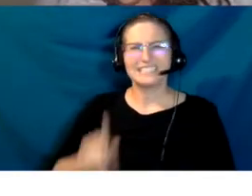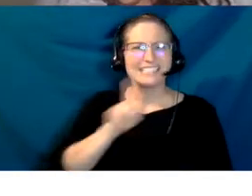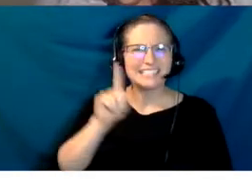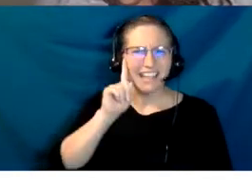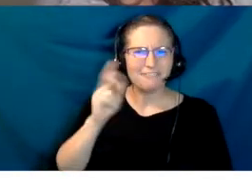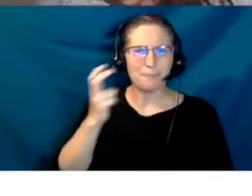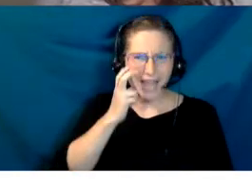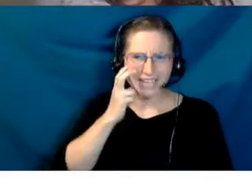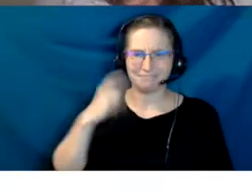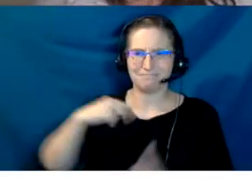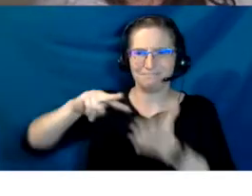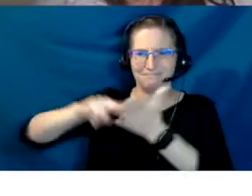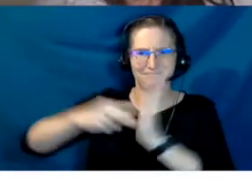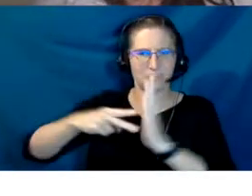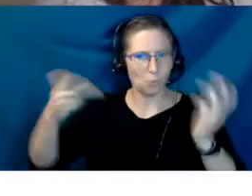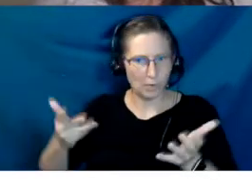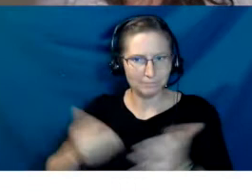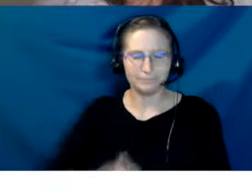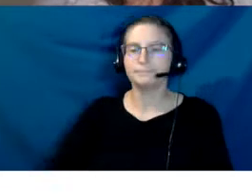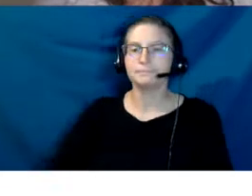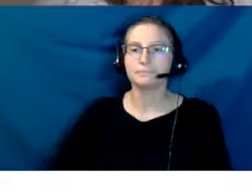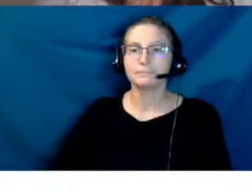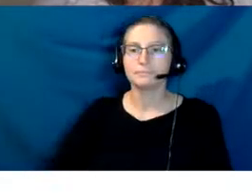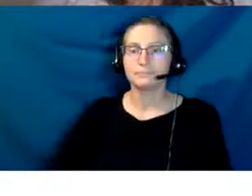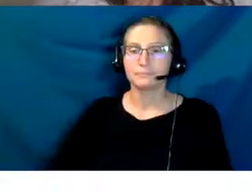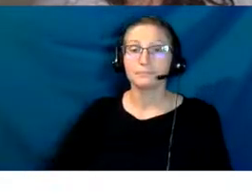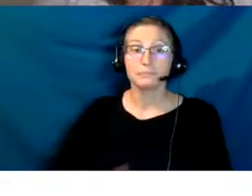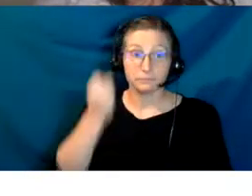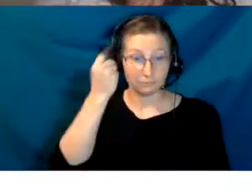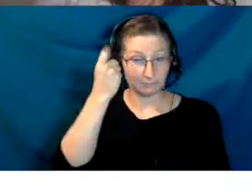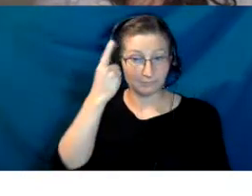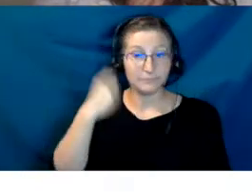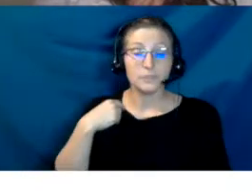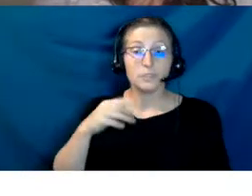It is important to note that the Wisconsin Department of Public Instruction proposed